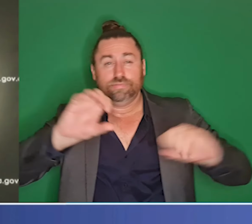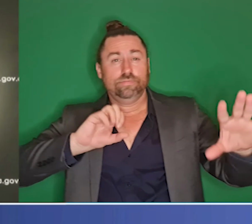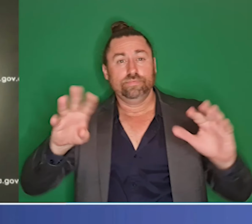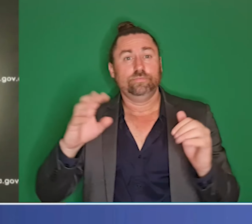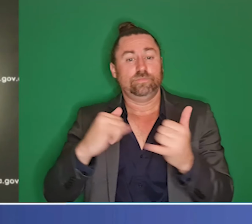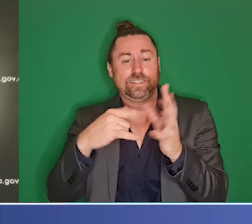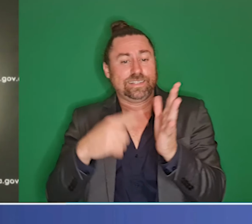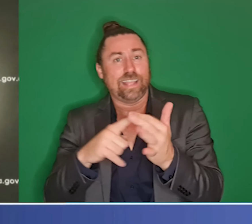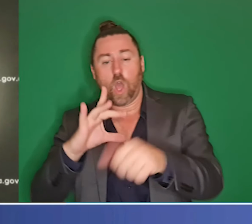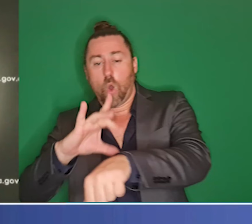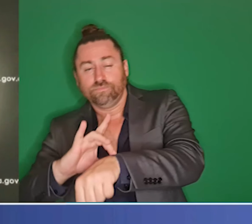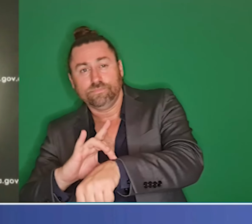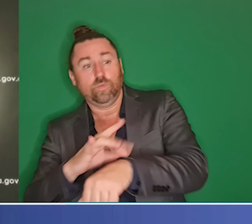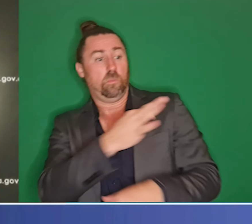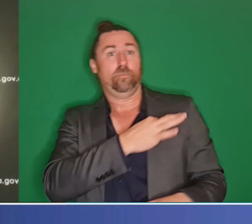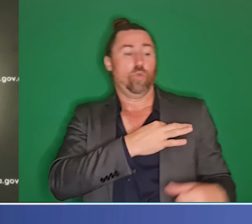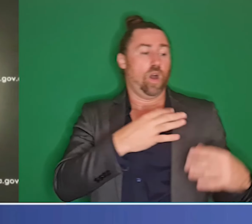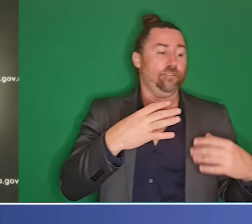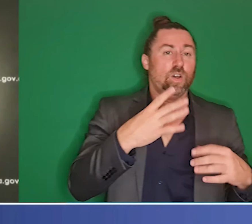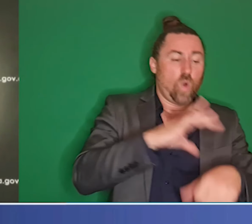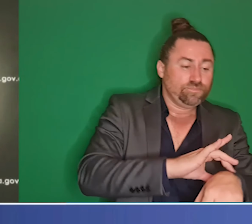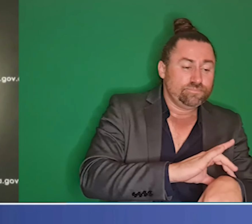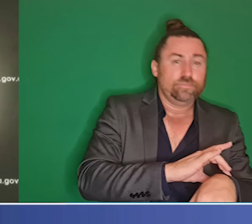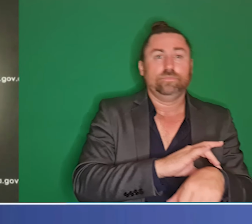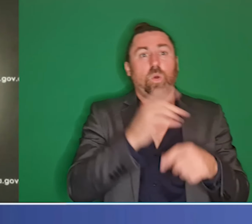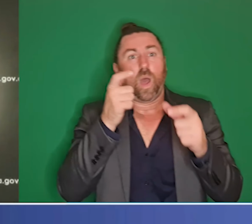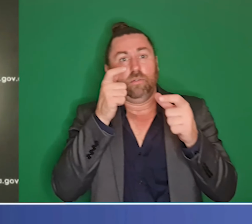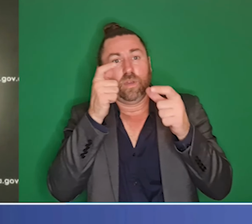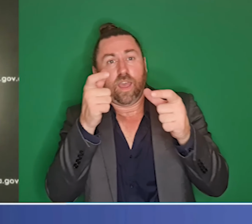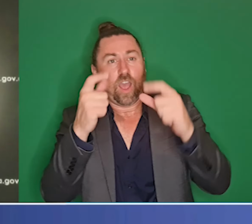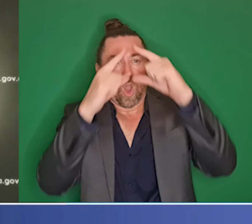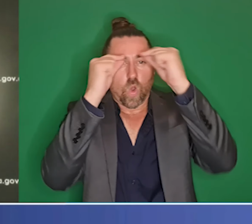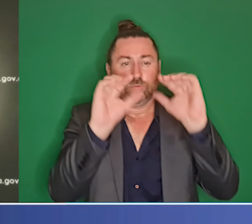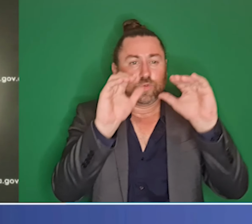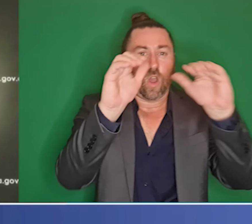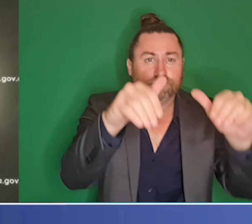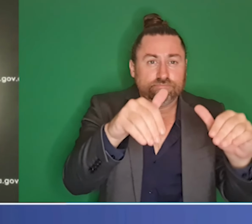to aged care, to general practices and pharmacies over the course of the last two years.